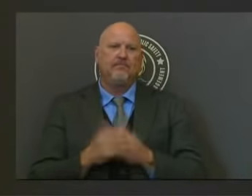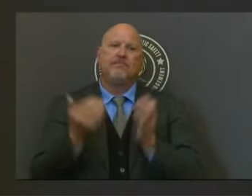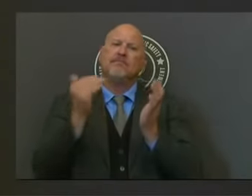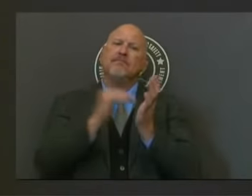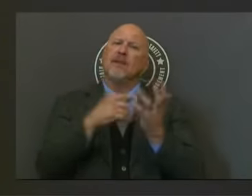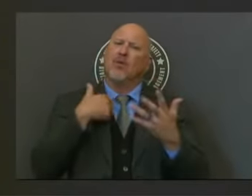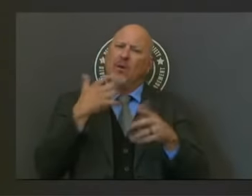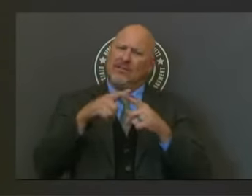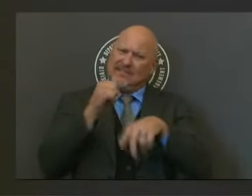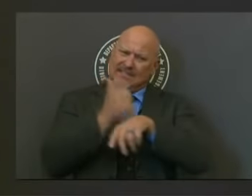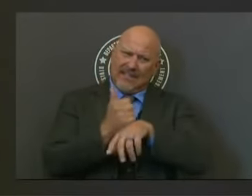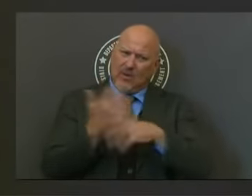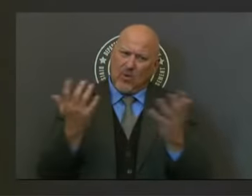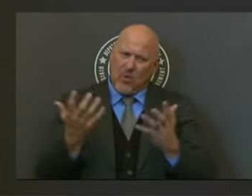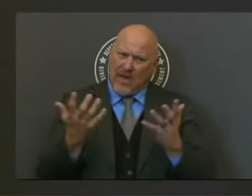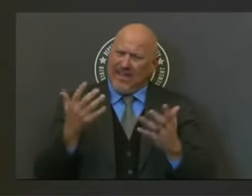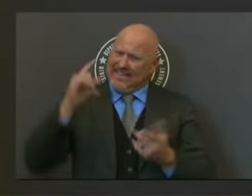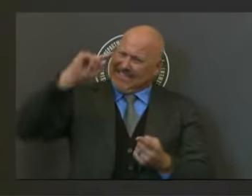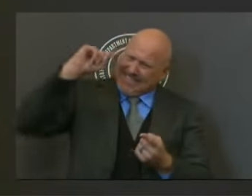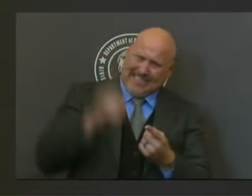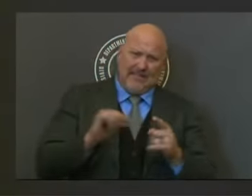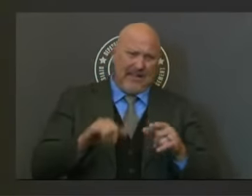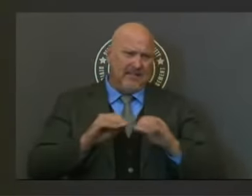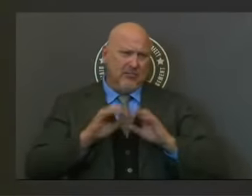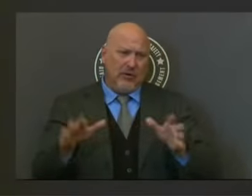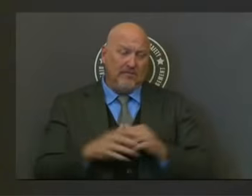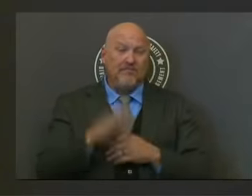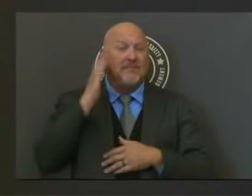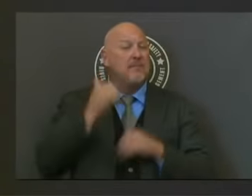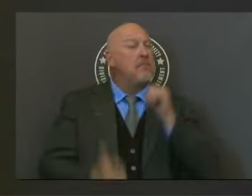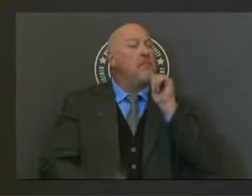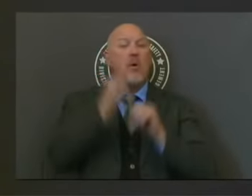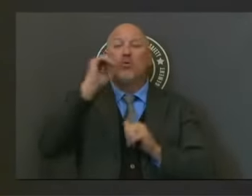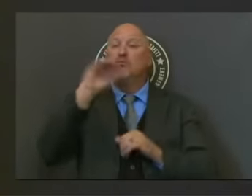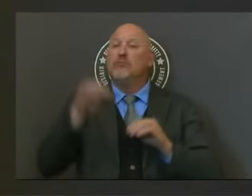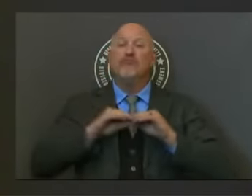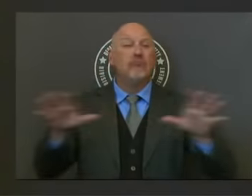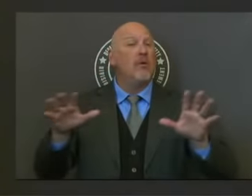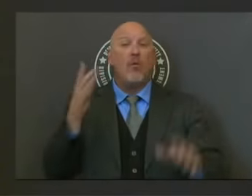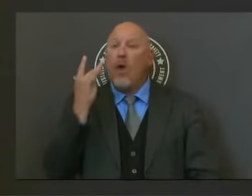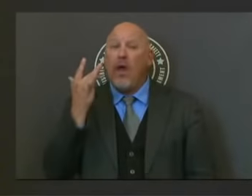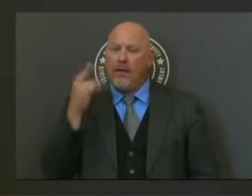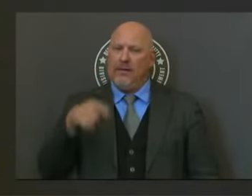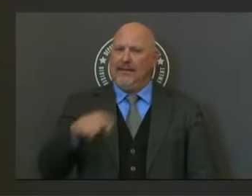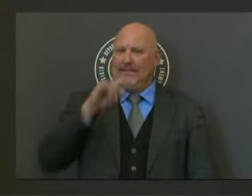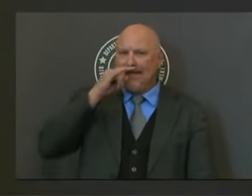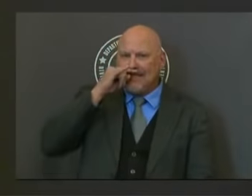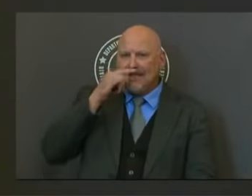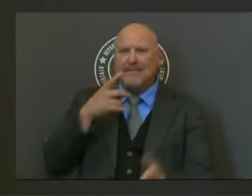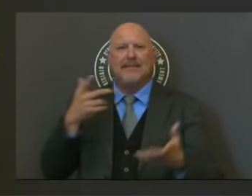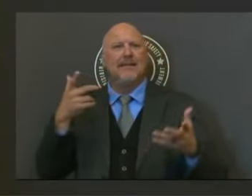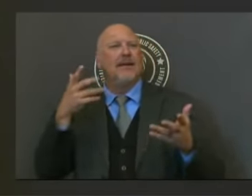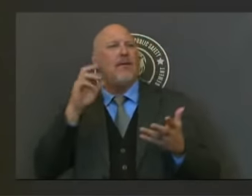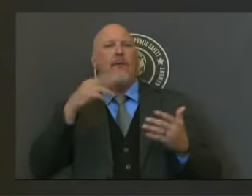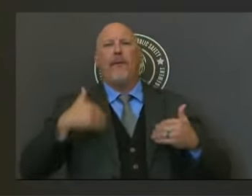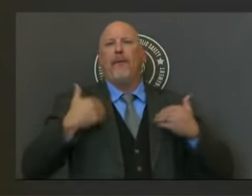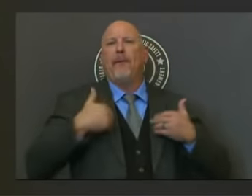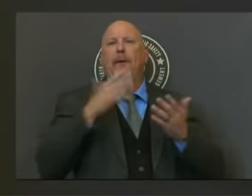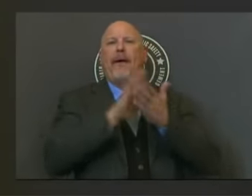which are significant masks need to be worn in public